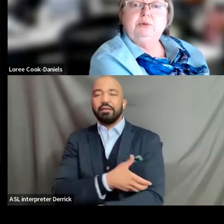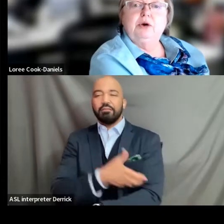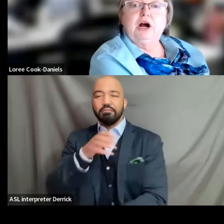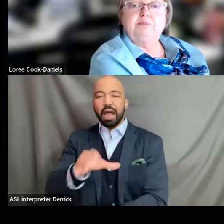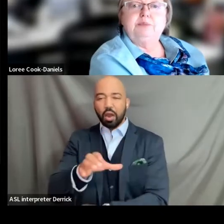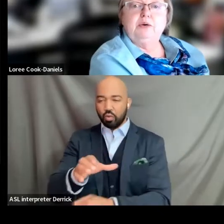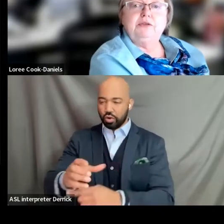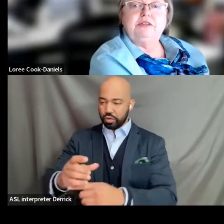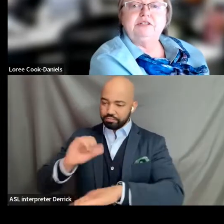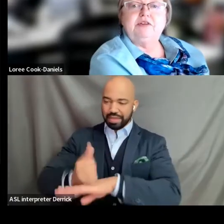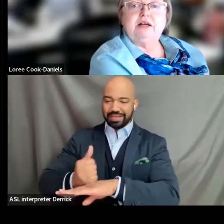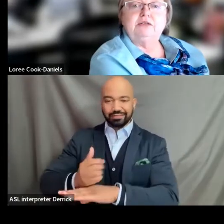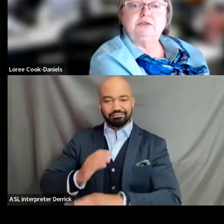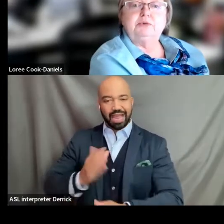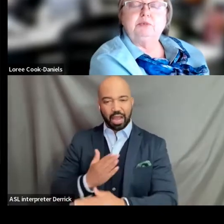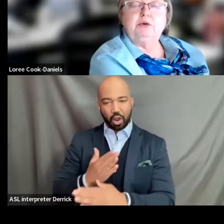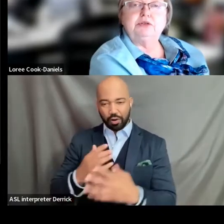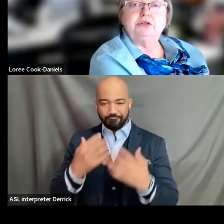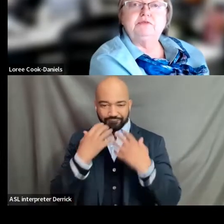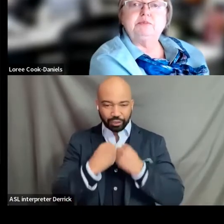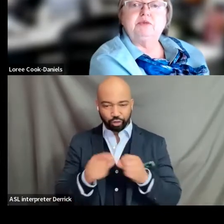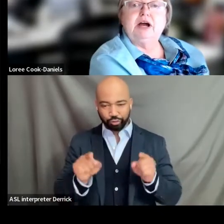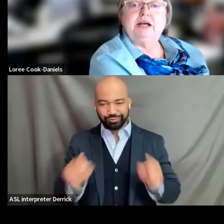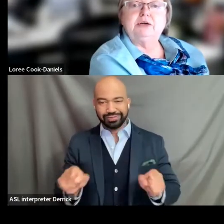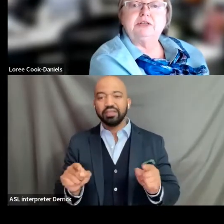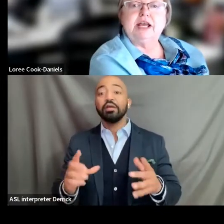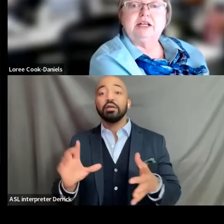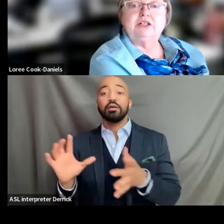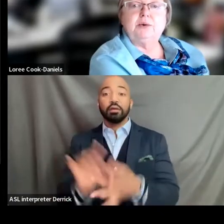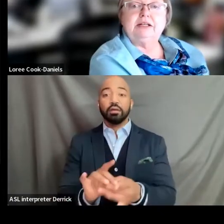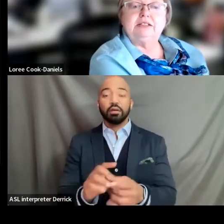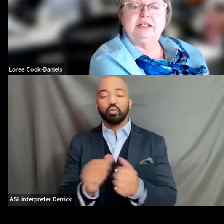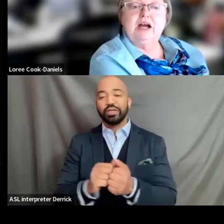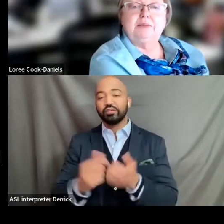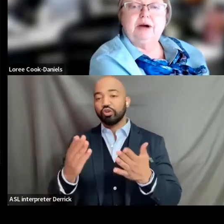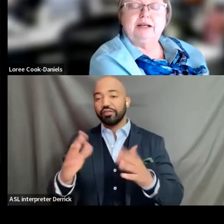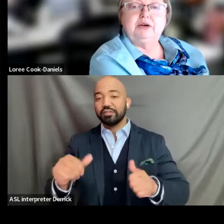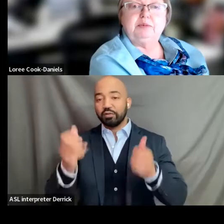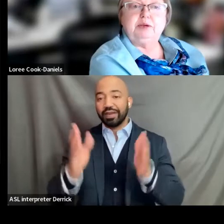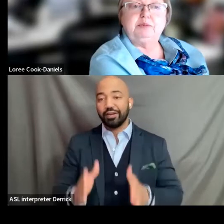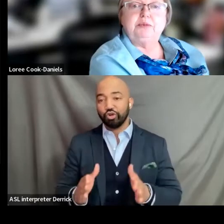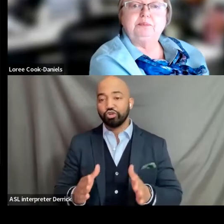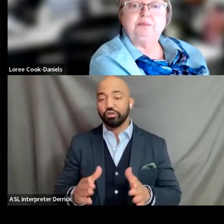We work on both of these values with both service providers and trans and nonbinary people.